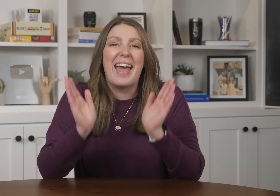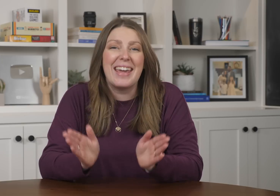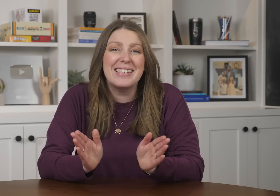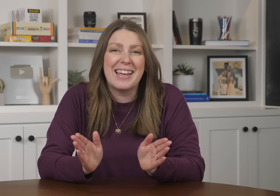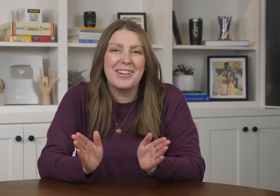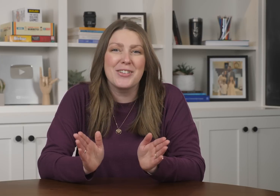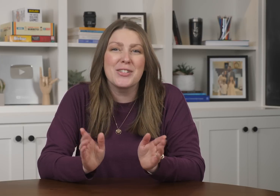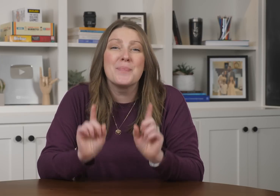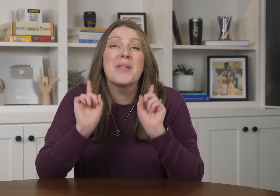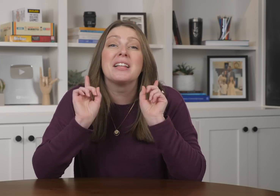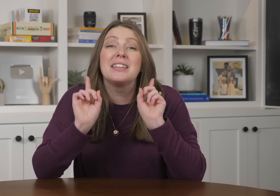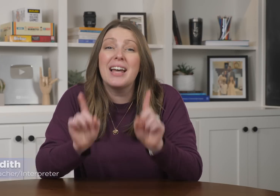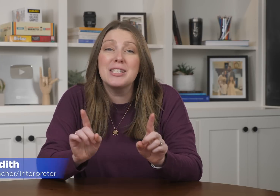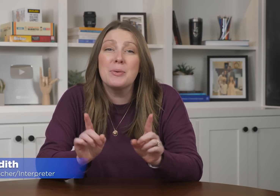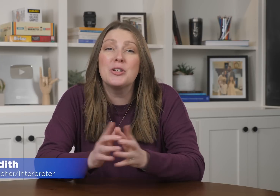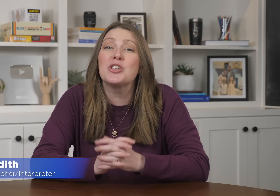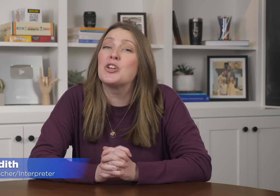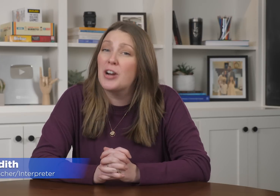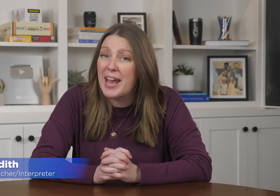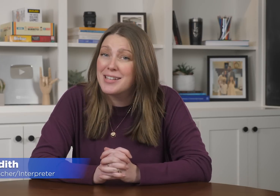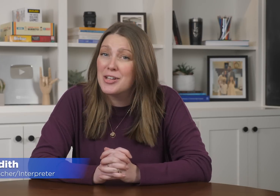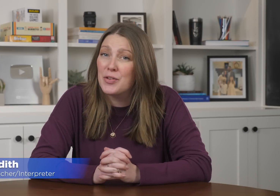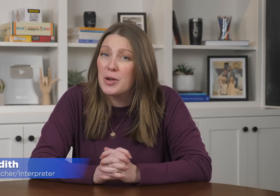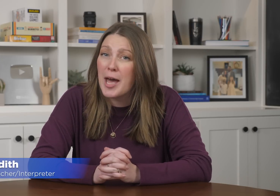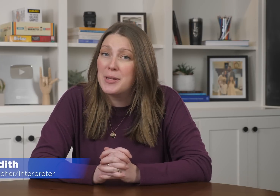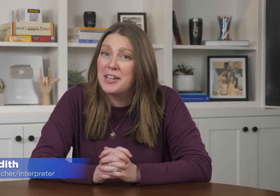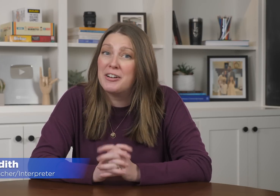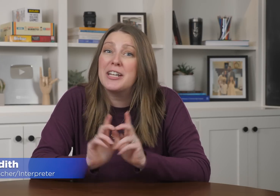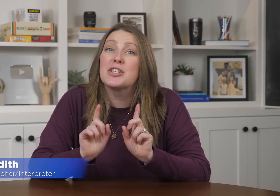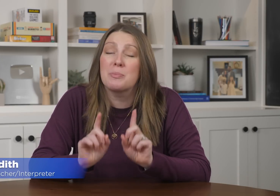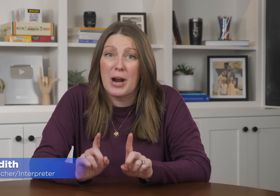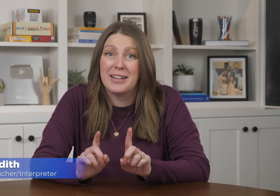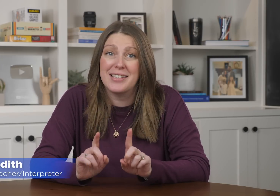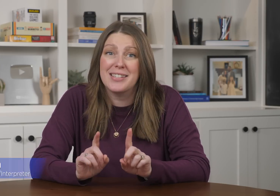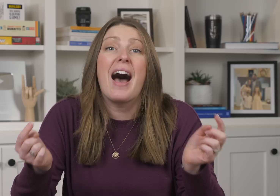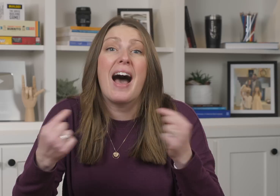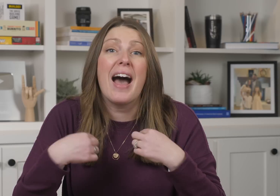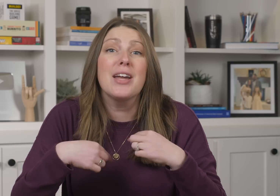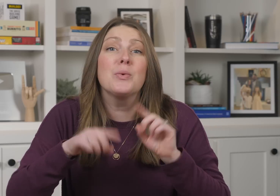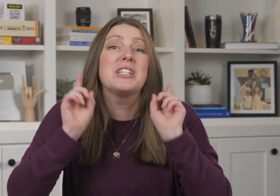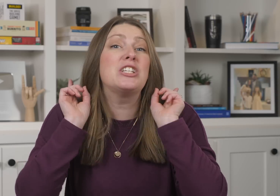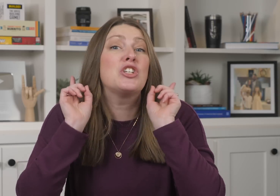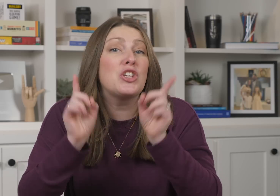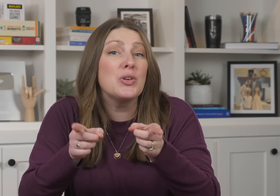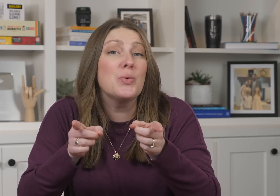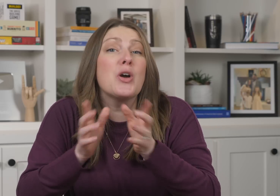Hey Sgners! Let's put your ASL vocabulary to practice. I will teach you.